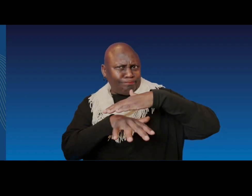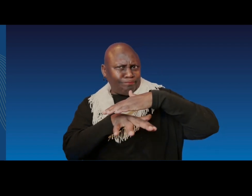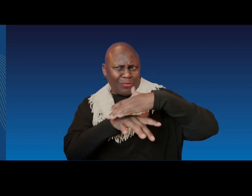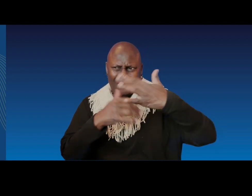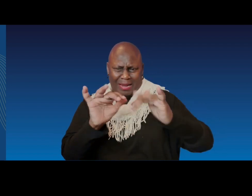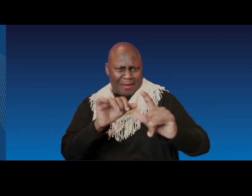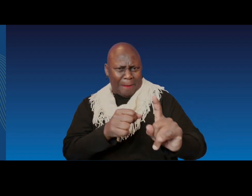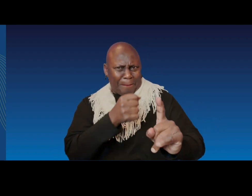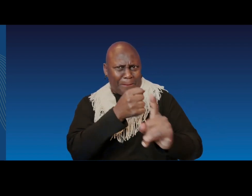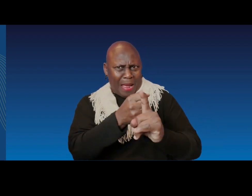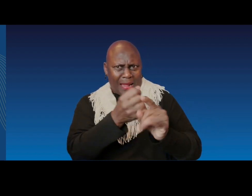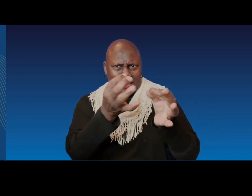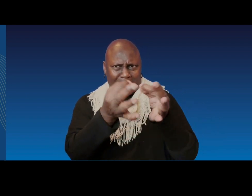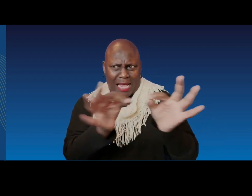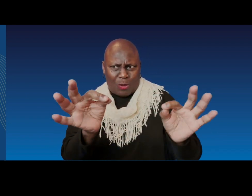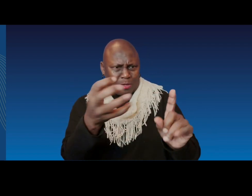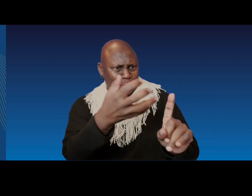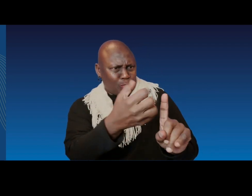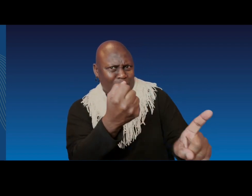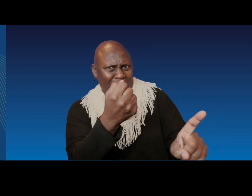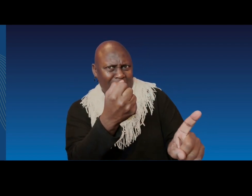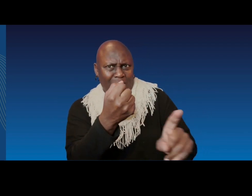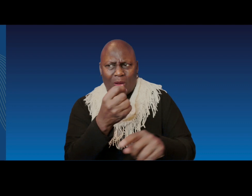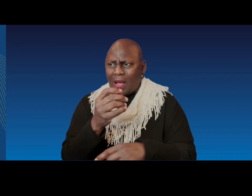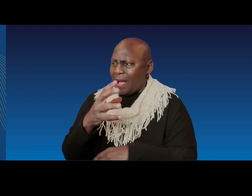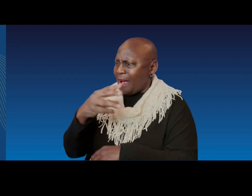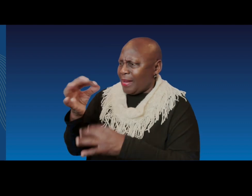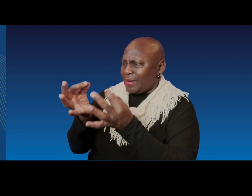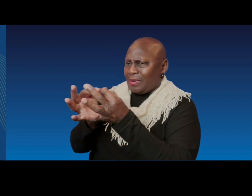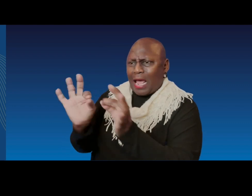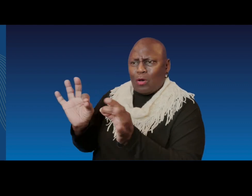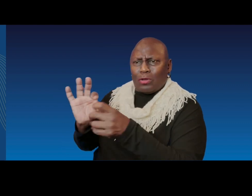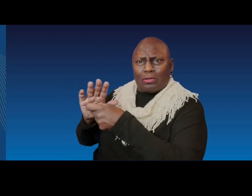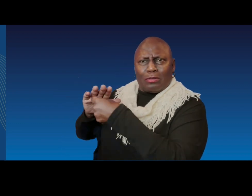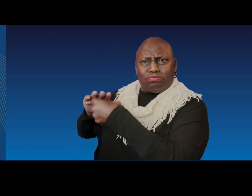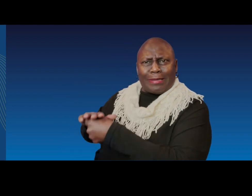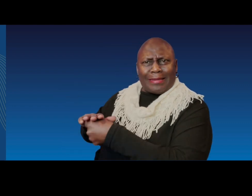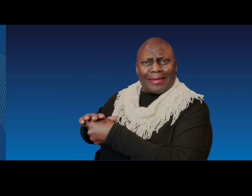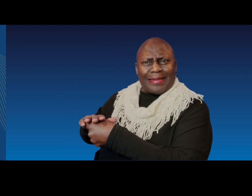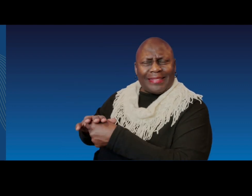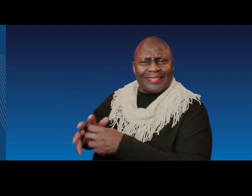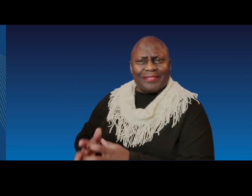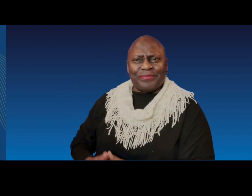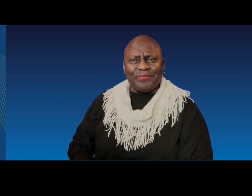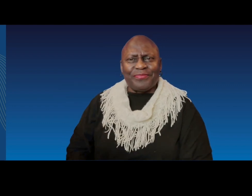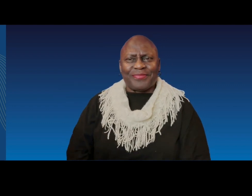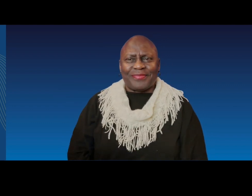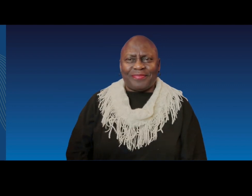and impact of language deprivation and language suppression.